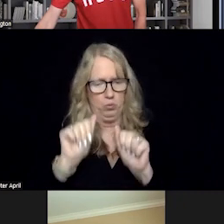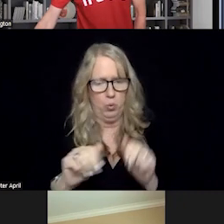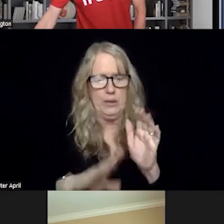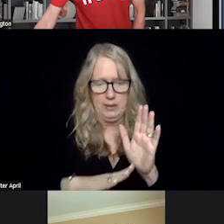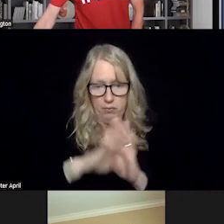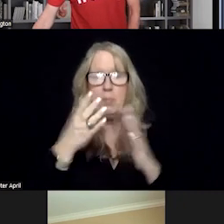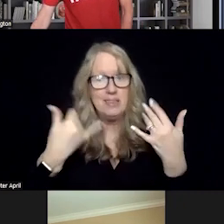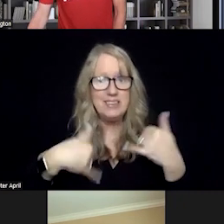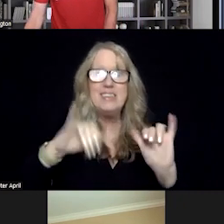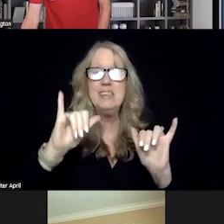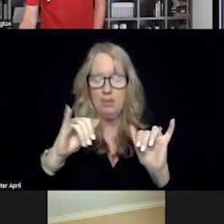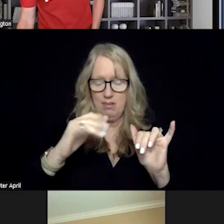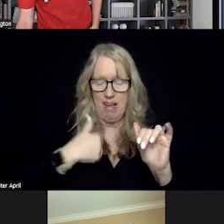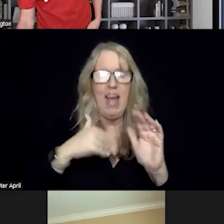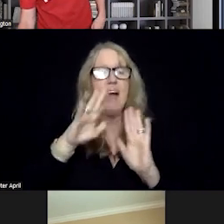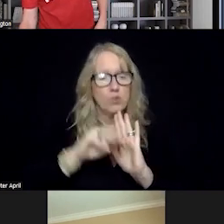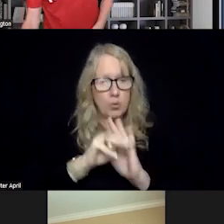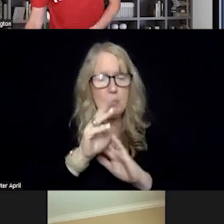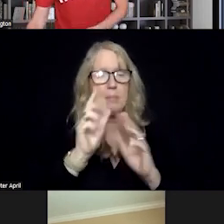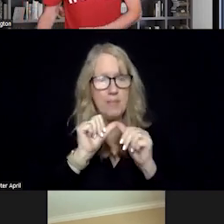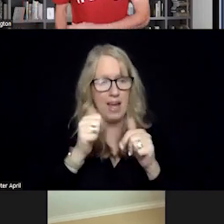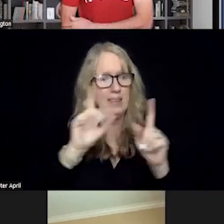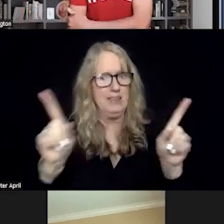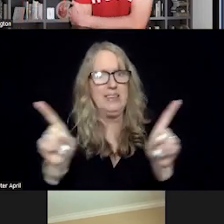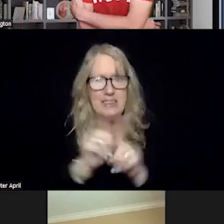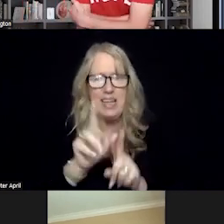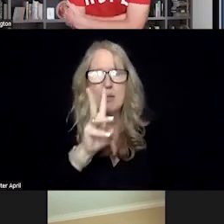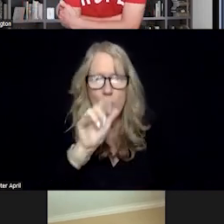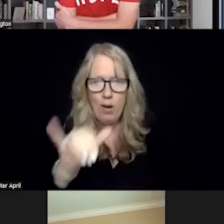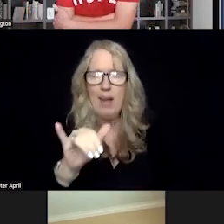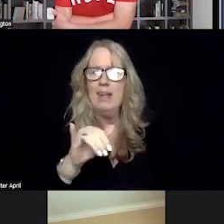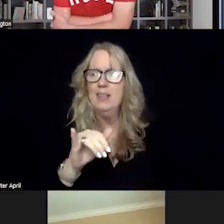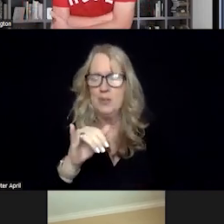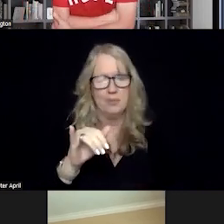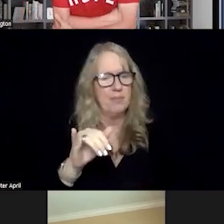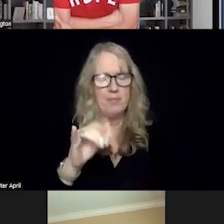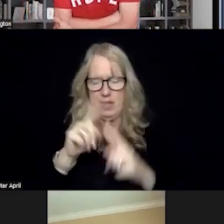HAVE A CURRICULUM THAT IS TAUGHT CONSISTENTLY THE SAME WAY THROUGHOUT THE STATE.